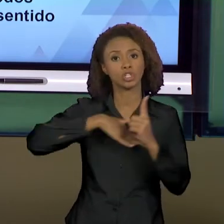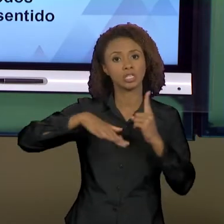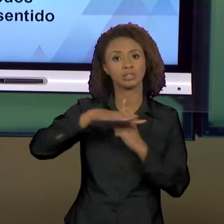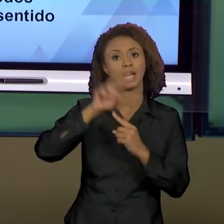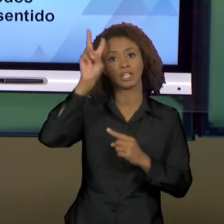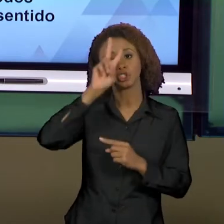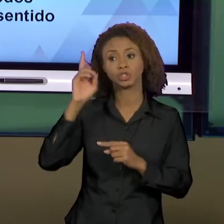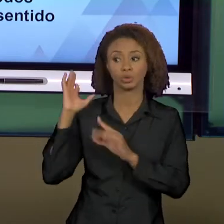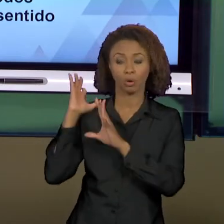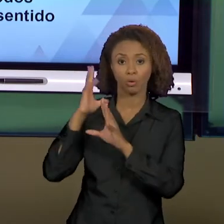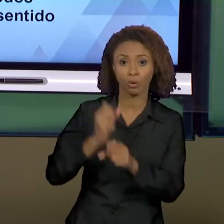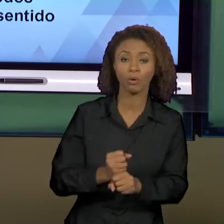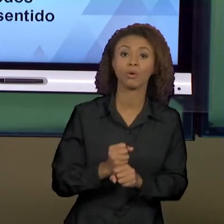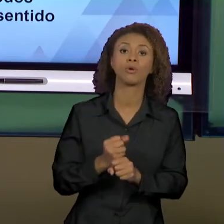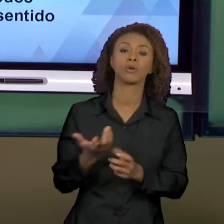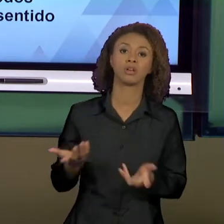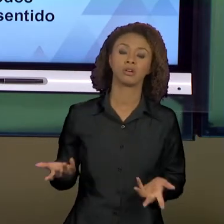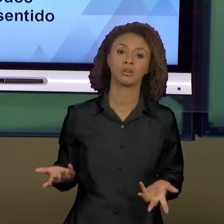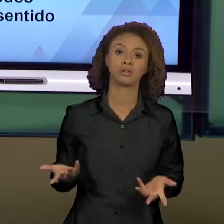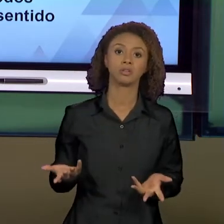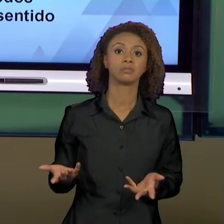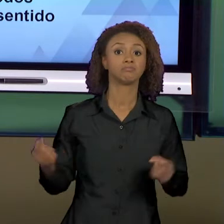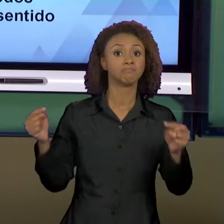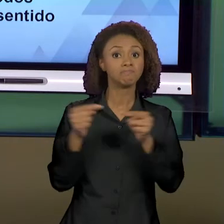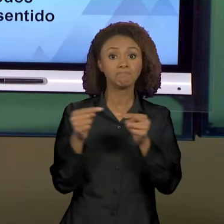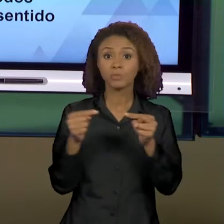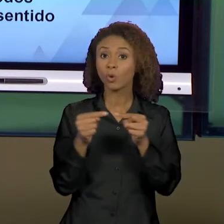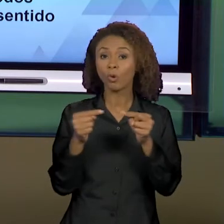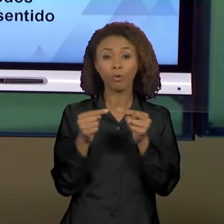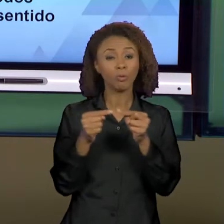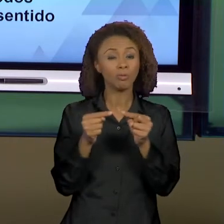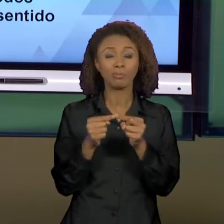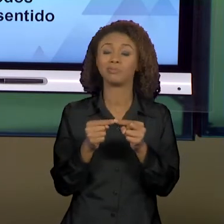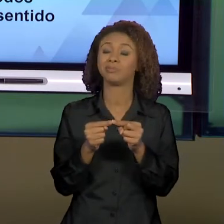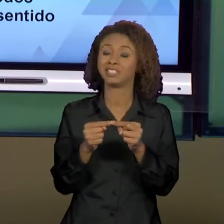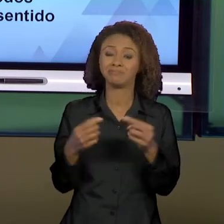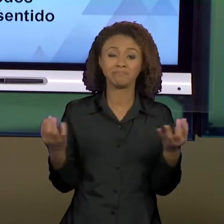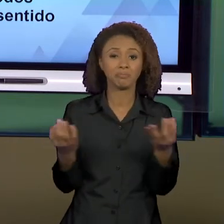RELAÇÃO DIRETA COM AS NECESSIDADES DO HOMEM A